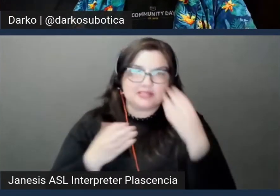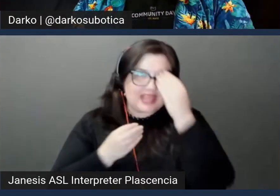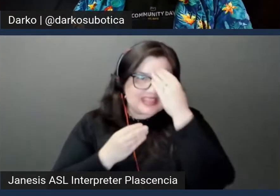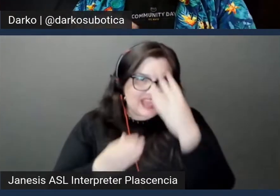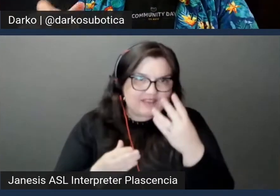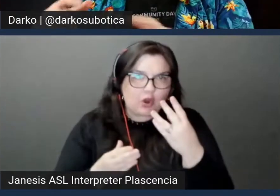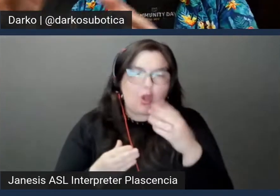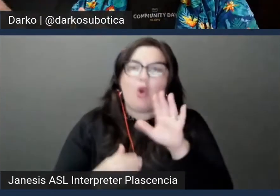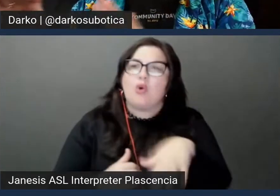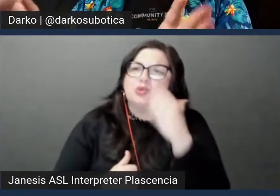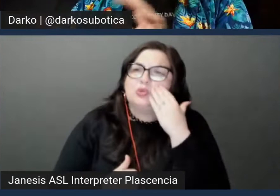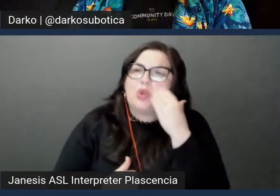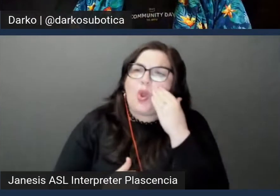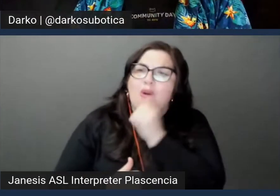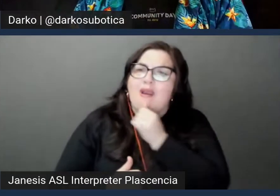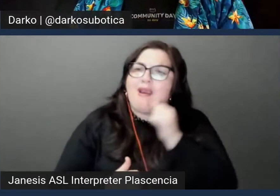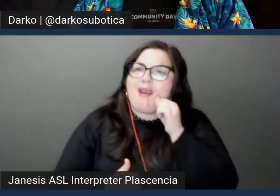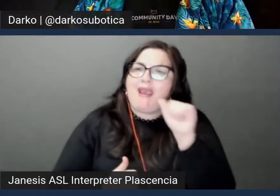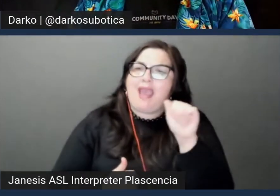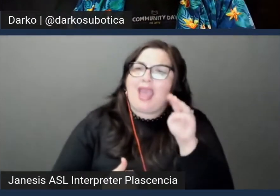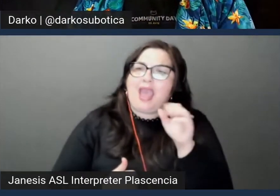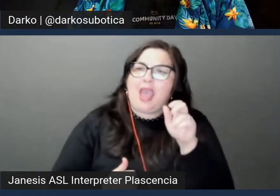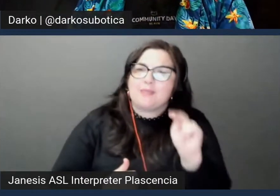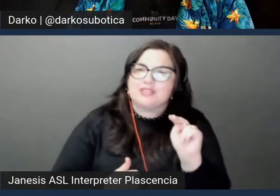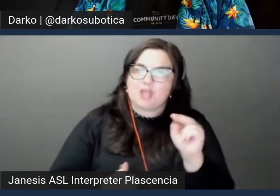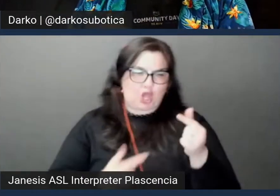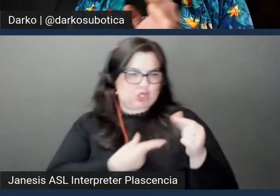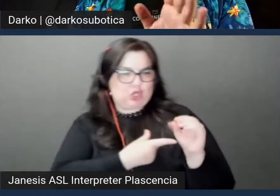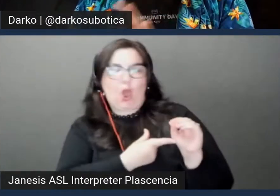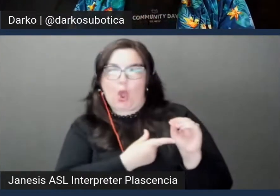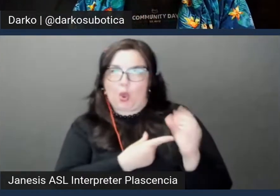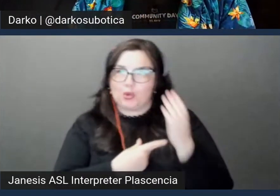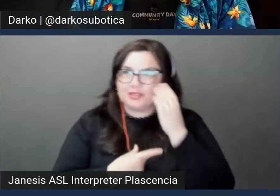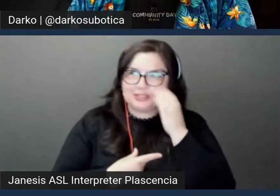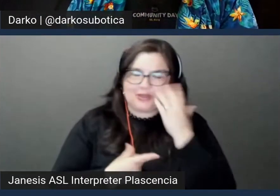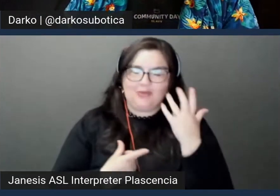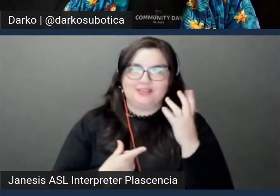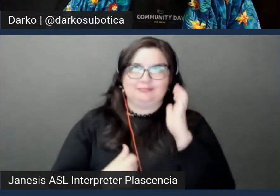the stores which are like completely weird, in my opinion?